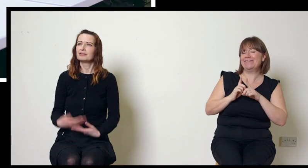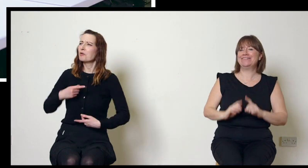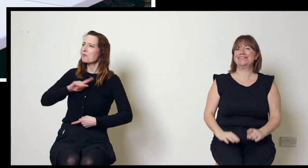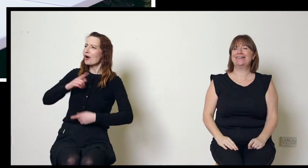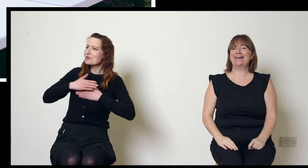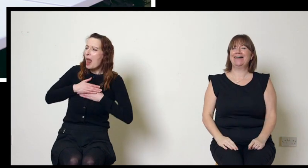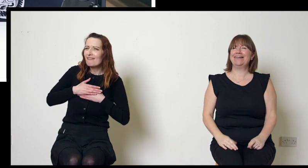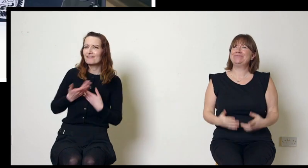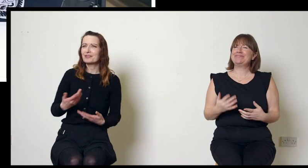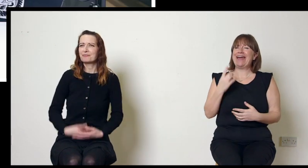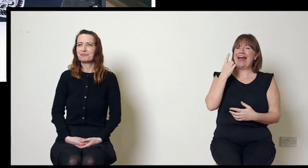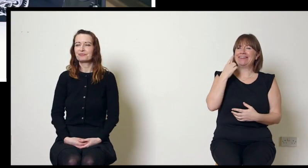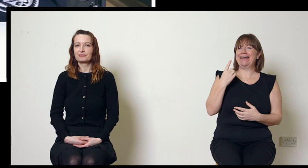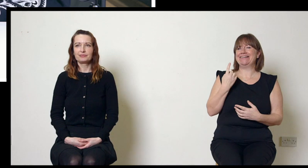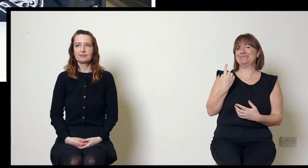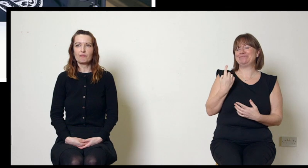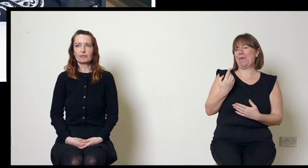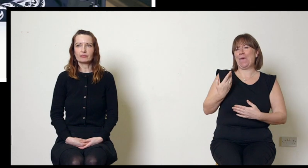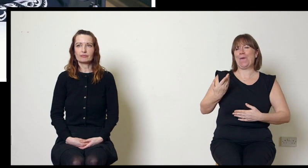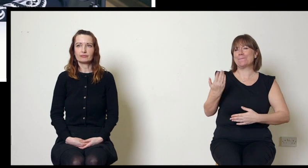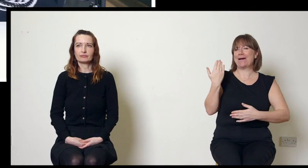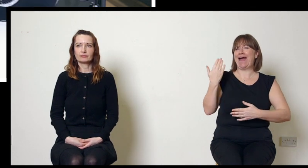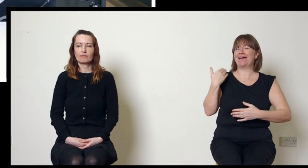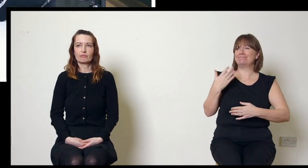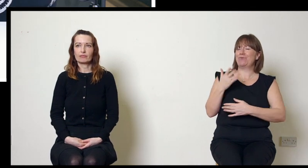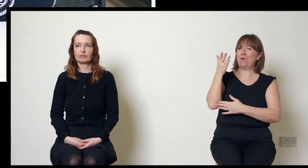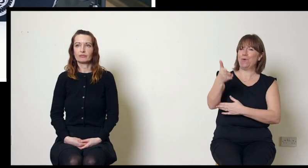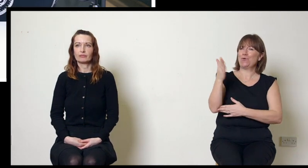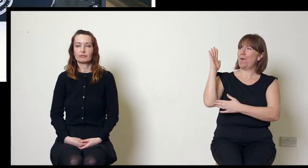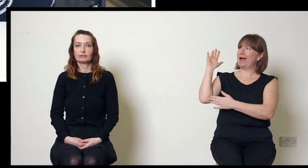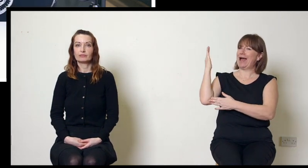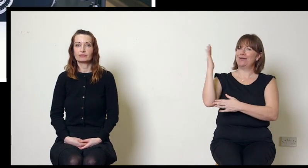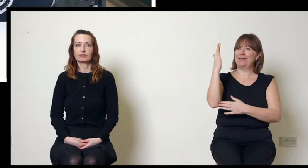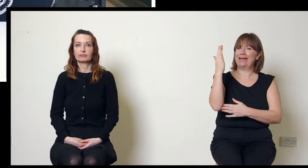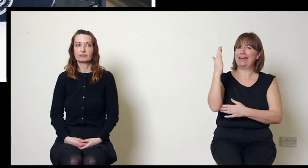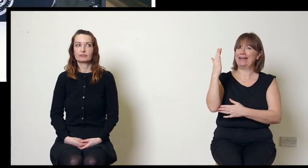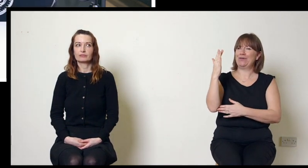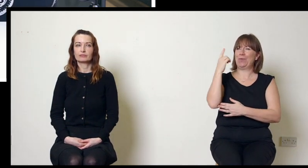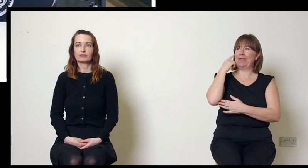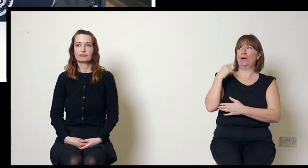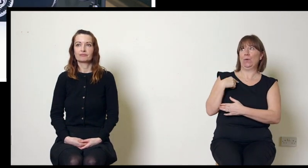Oh I think it goes back to what Keely was saying before. Quite often you go into a gallery and you feel like you're automatically meant to understand what that piece of artwork is.